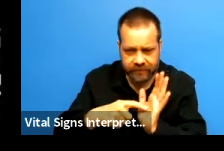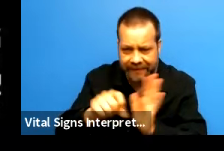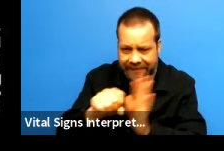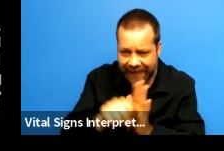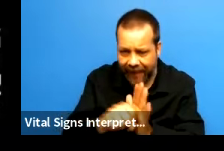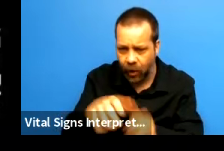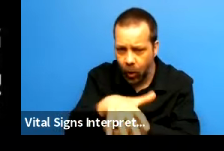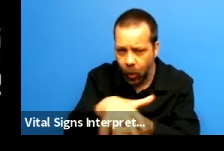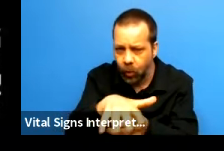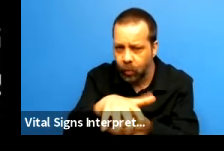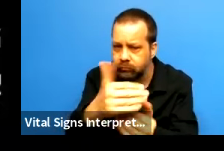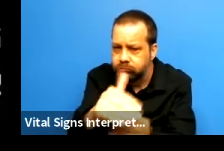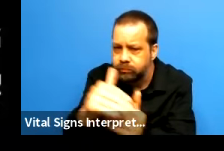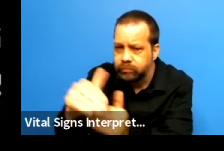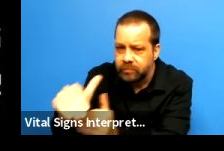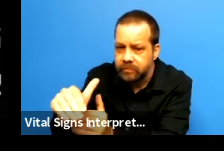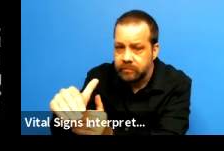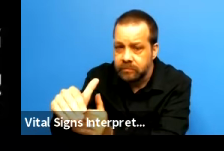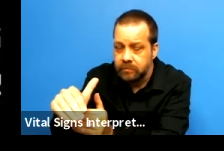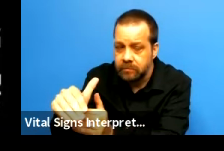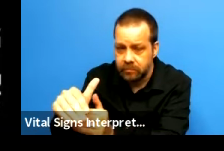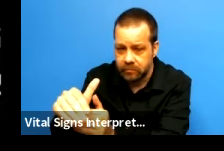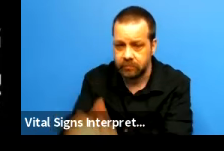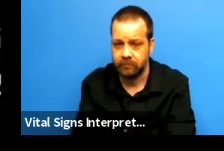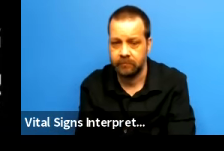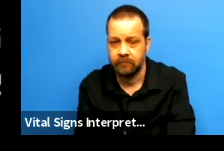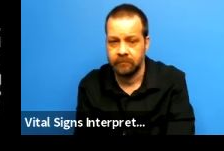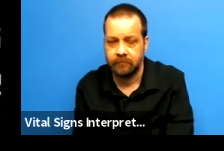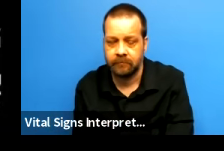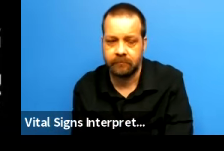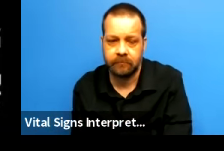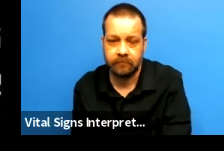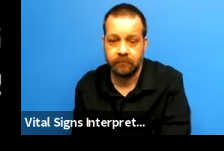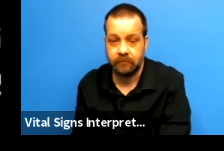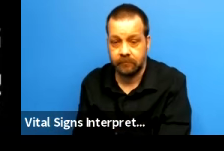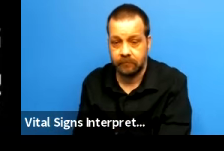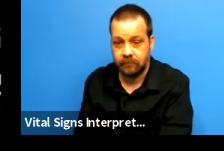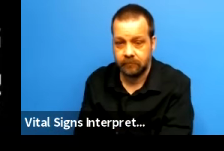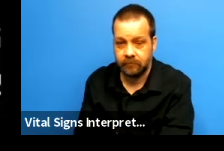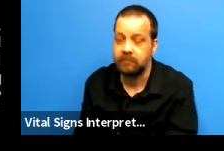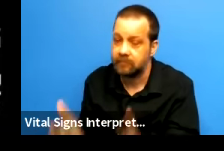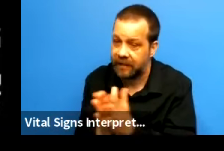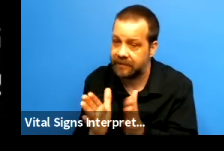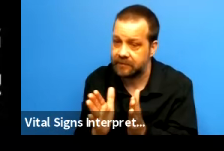We advise employees to check themselves for symptoms.